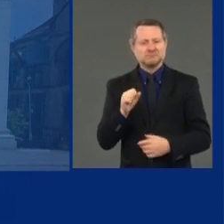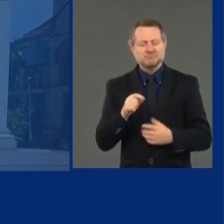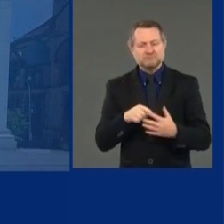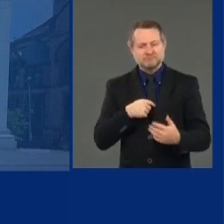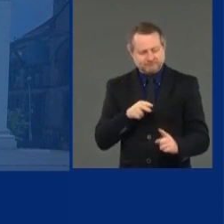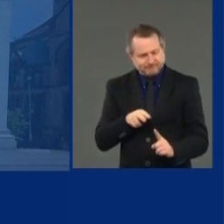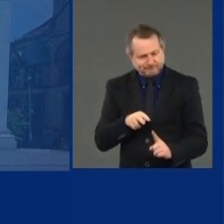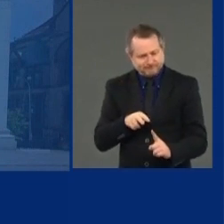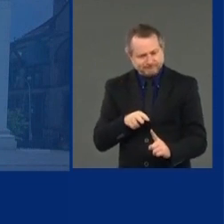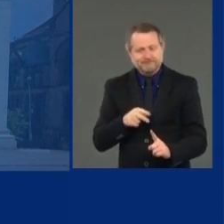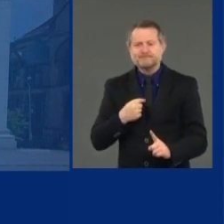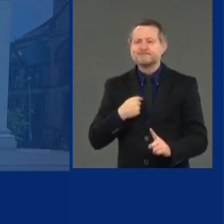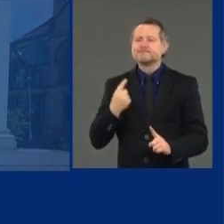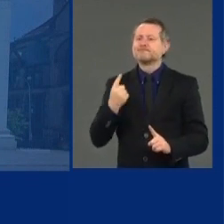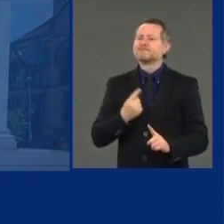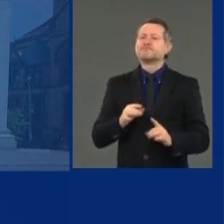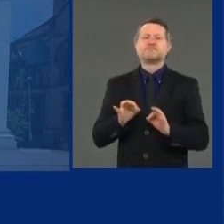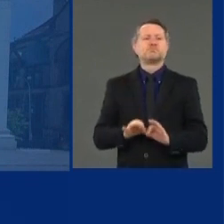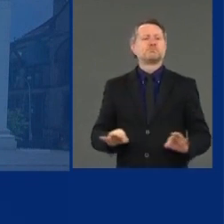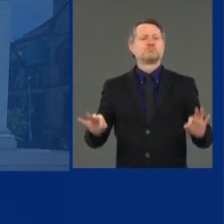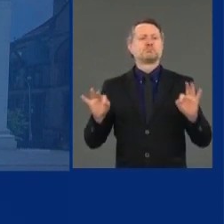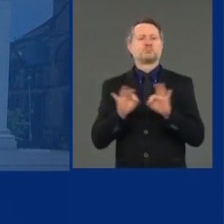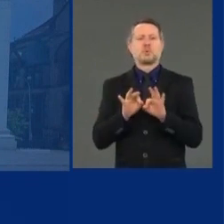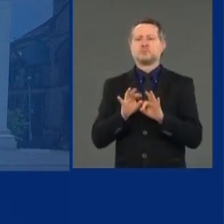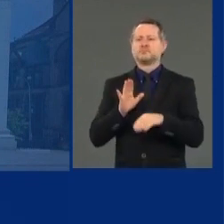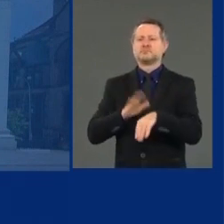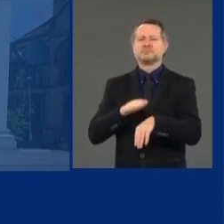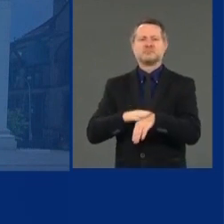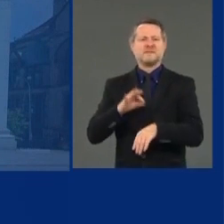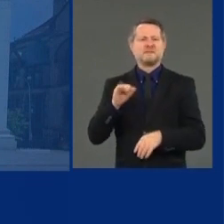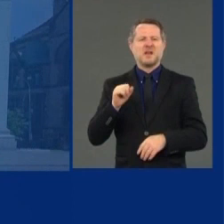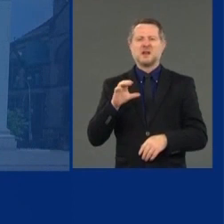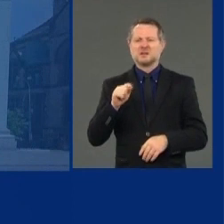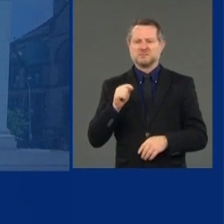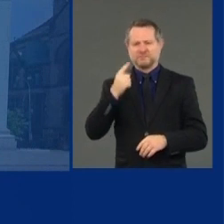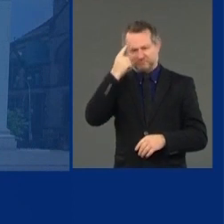GONE THROUGH THIS FACT IS